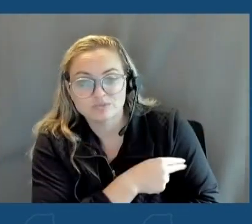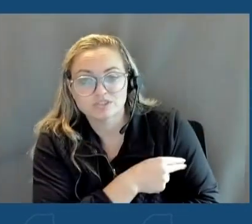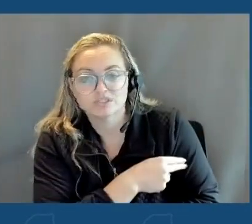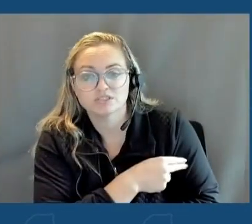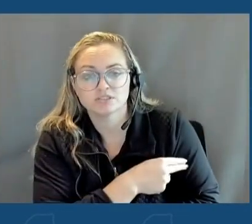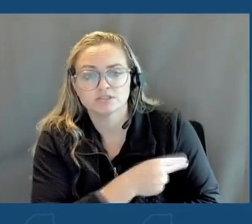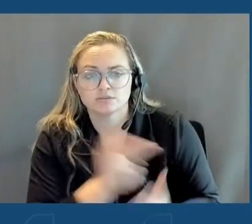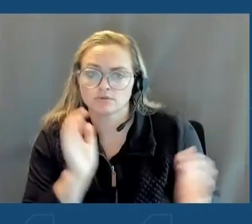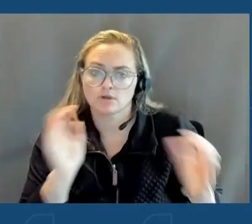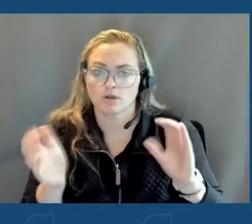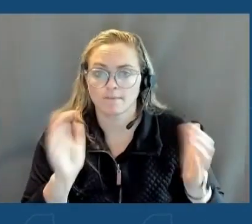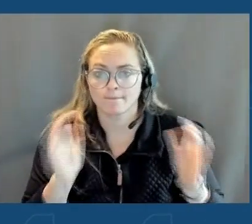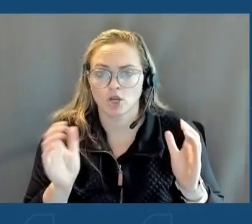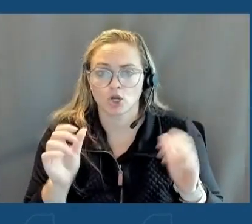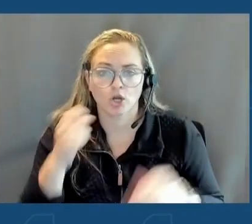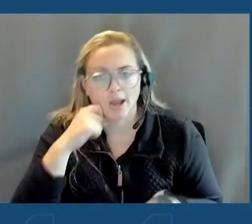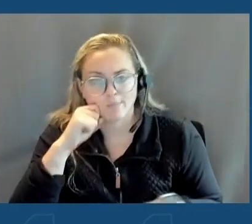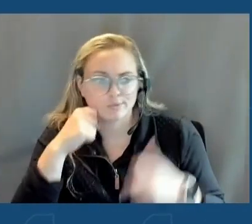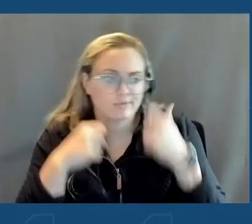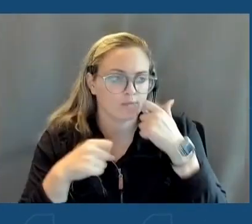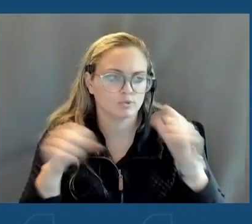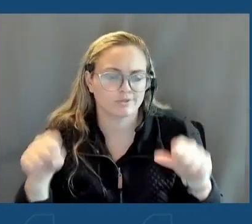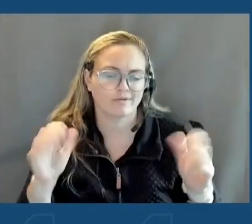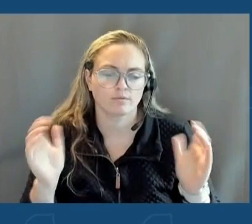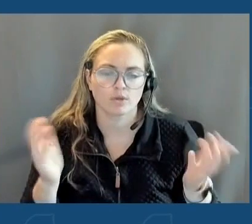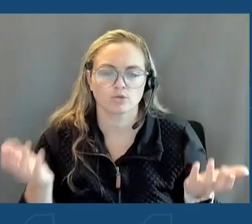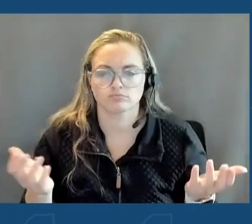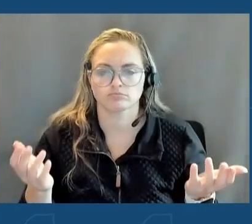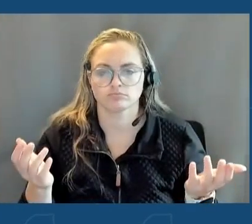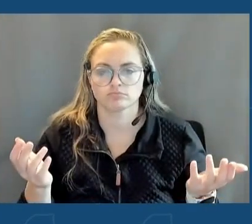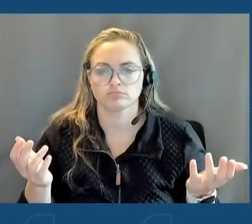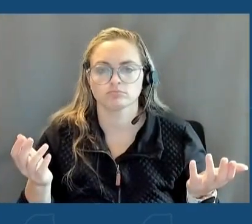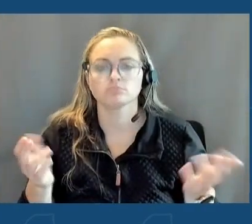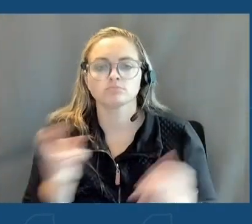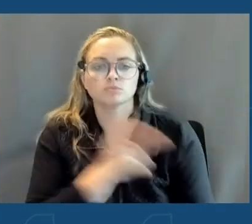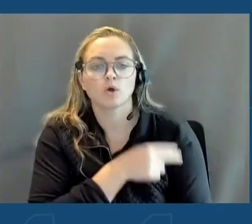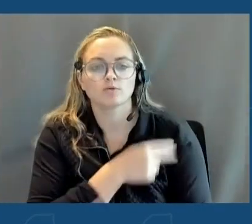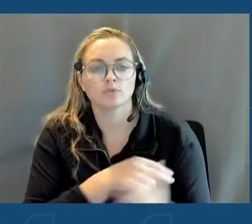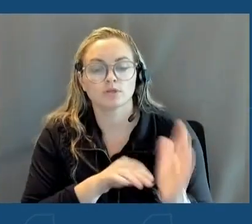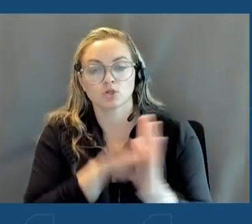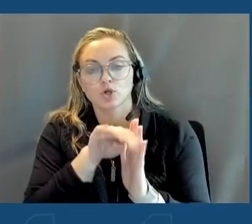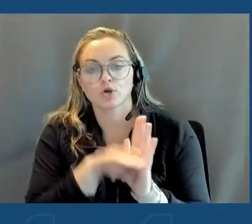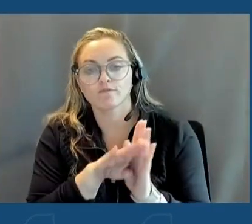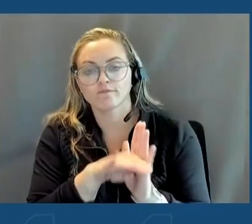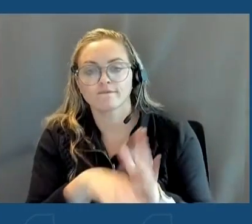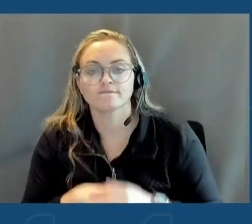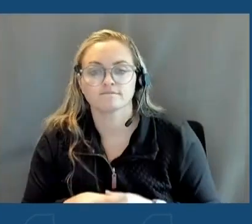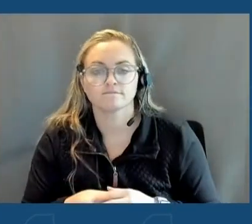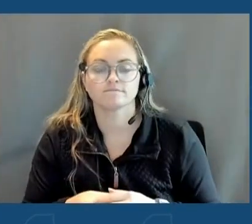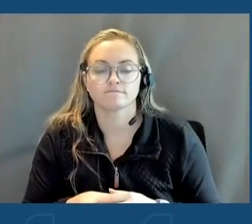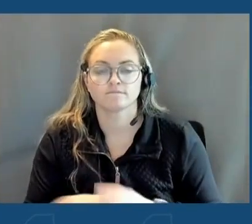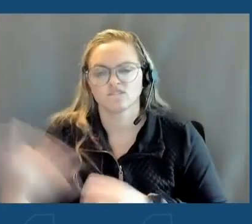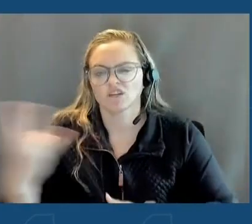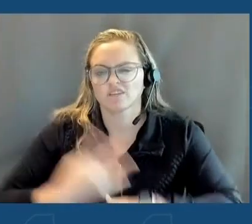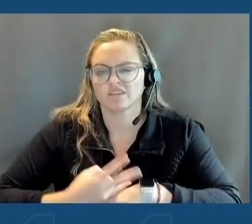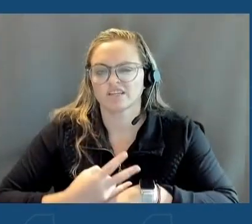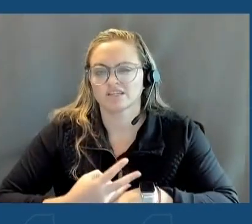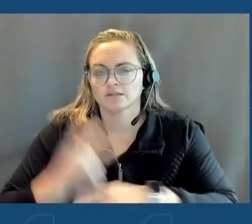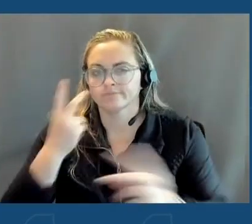WHAT TELLS THE STORY OR THE HOSPITALIZATIONS YOU CANNOT PEOPLE COMING IN AND PRESENTING THEMSELVES TO AN EMERGENCY ROOM OR A HOSPITAL RECOMMENDED BY A DOCTOR THEY GO.